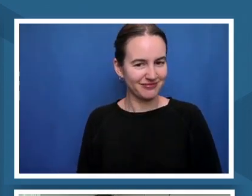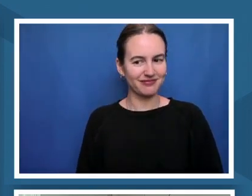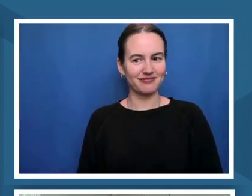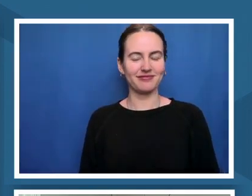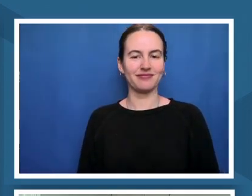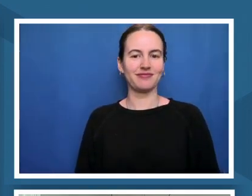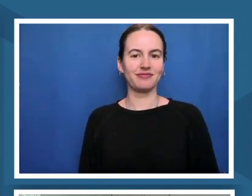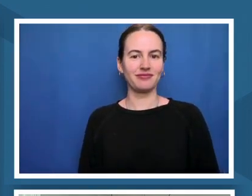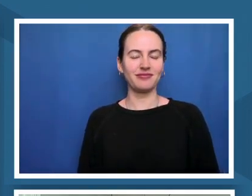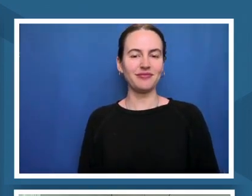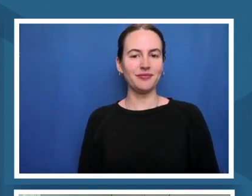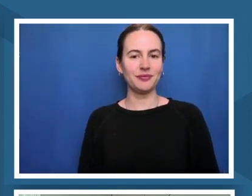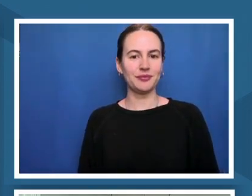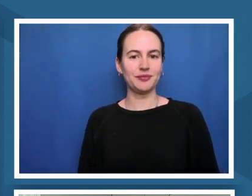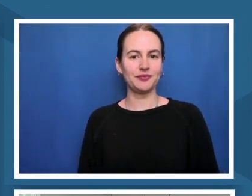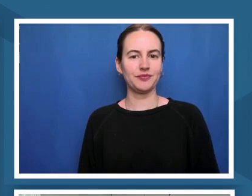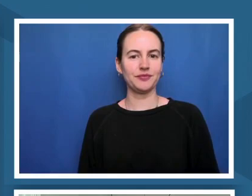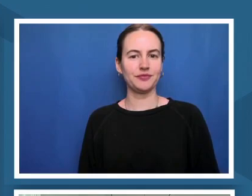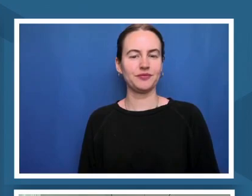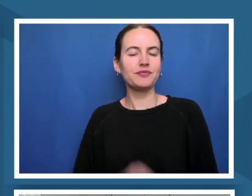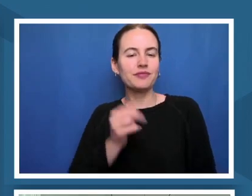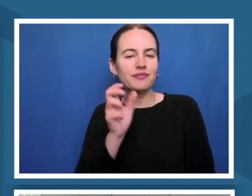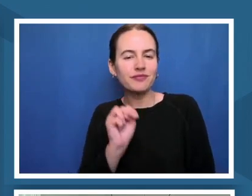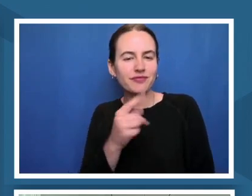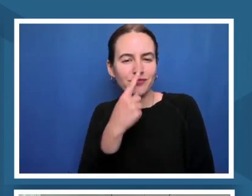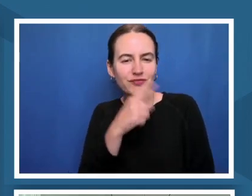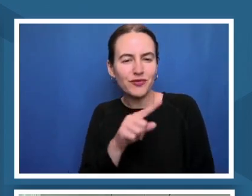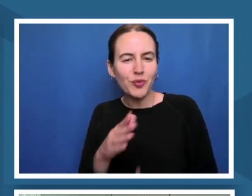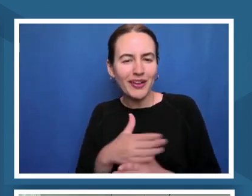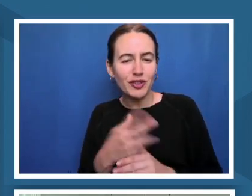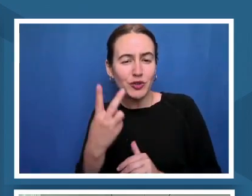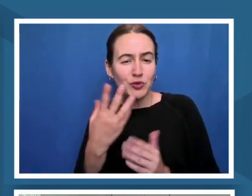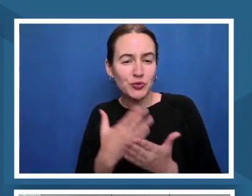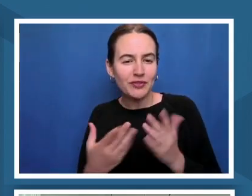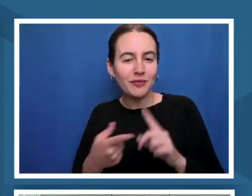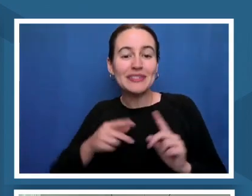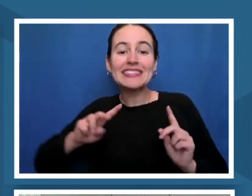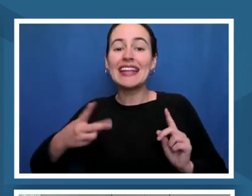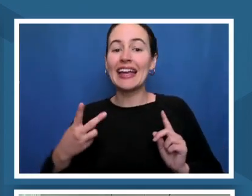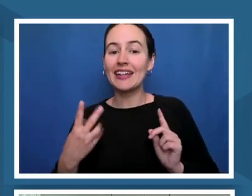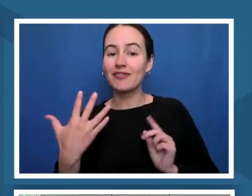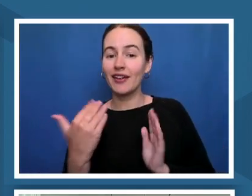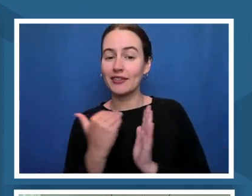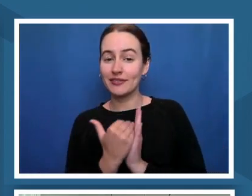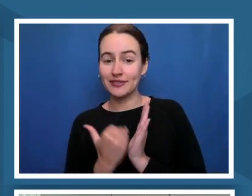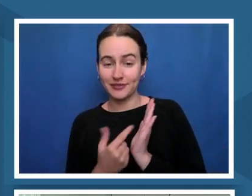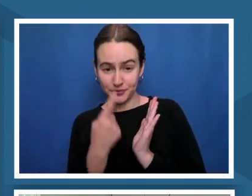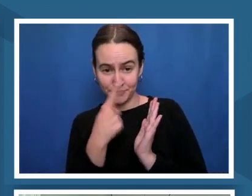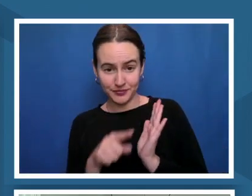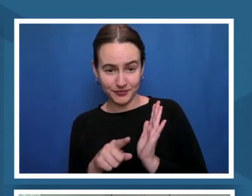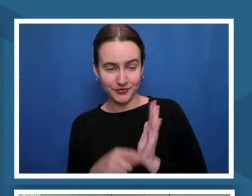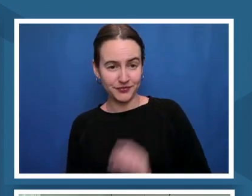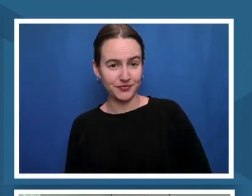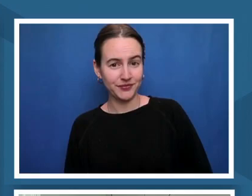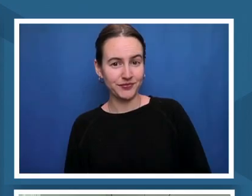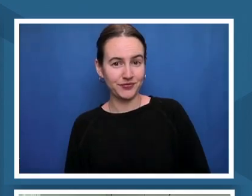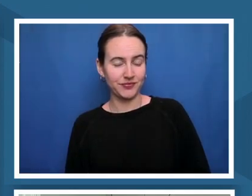so john would you share like two things from your second list to five